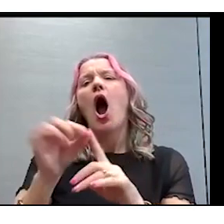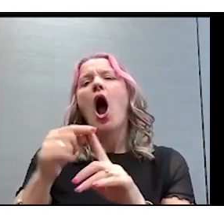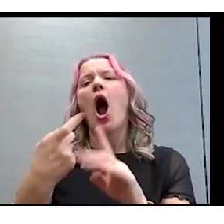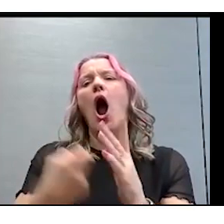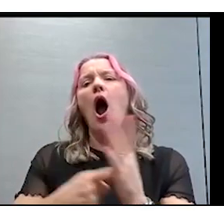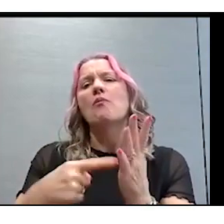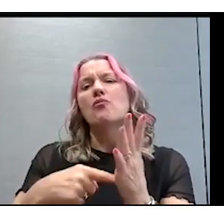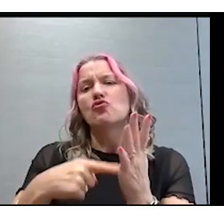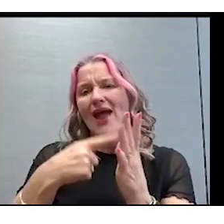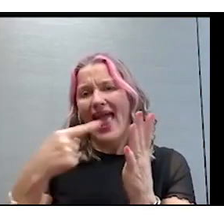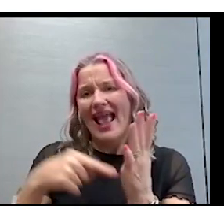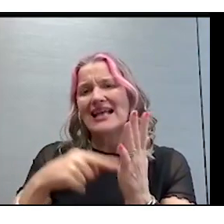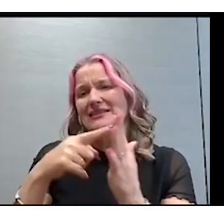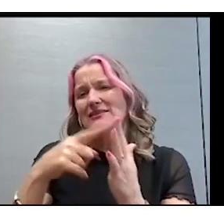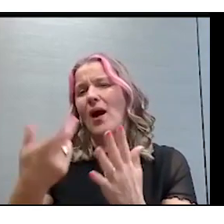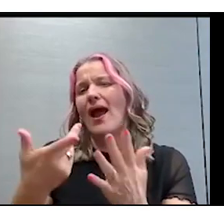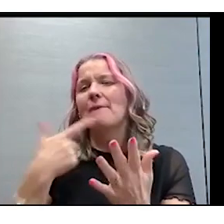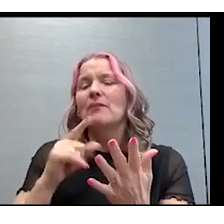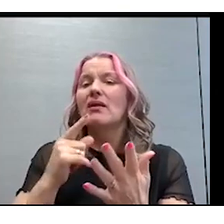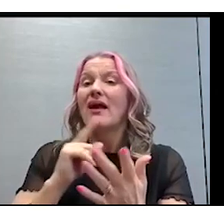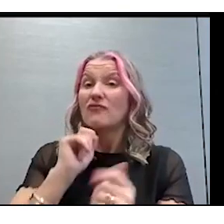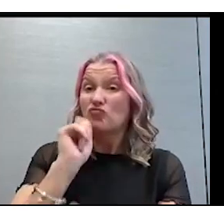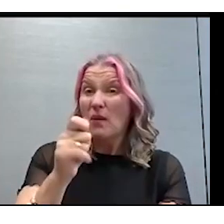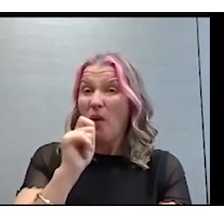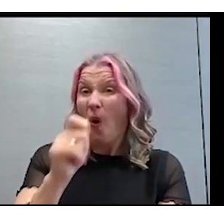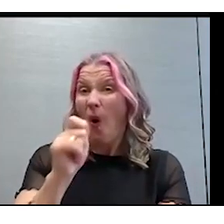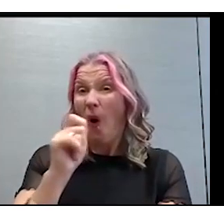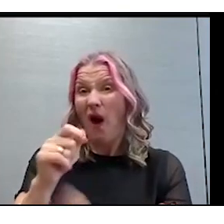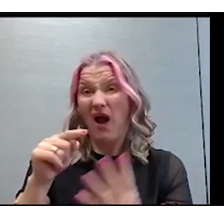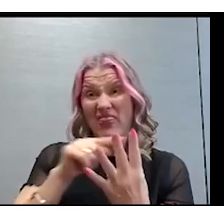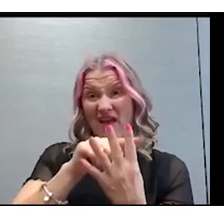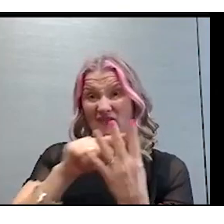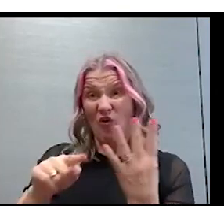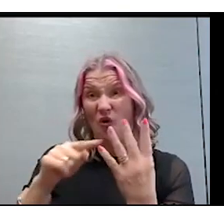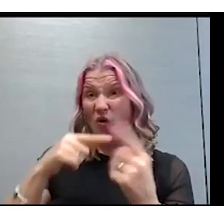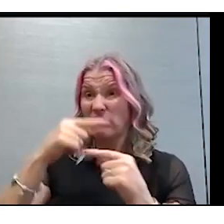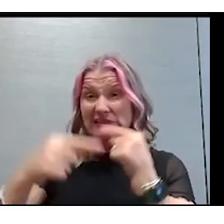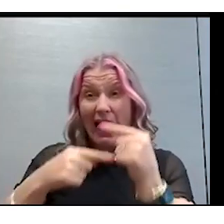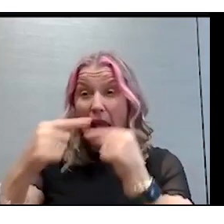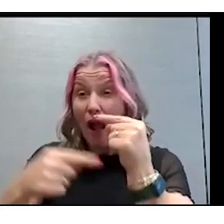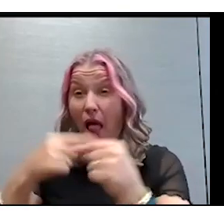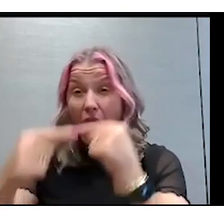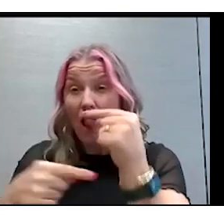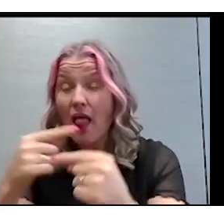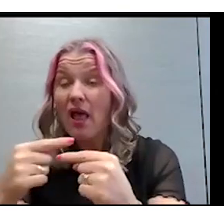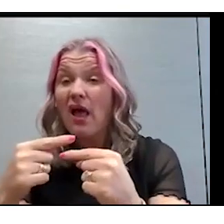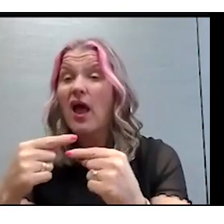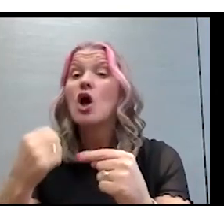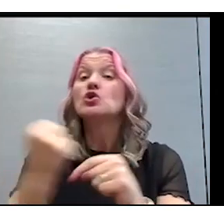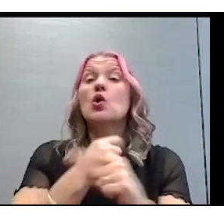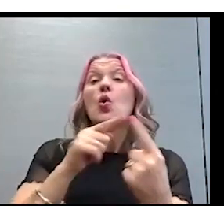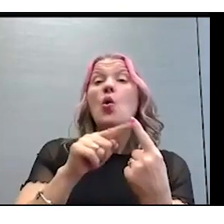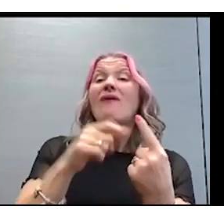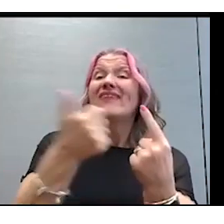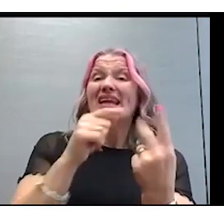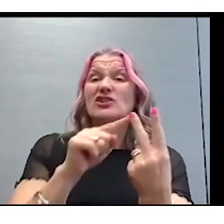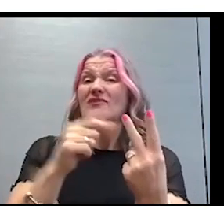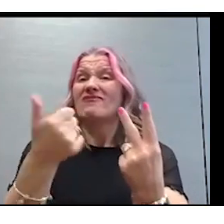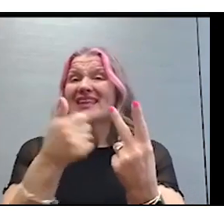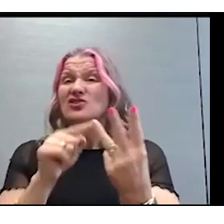report incidents and so forth. And this is a cycle. You don't do it once and you're done. This cycle continues for the life cycle